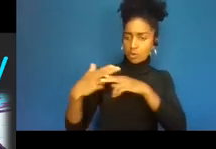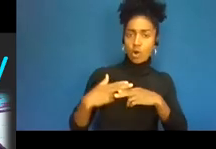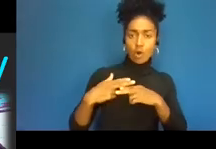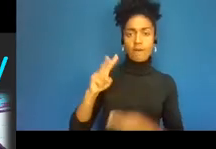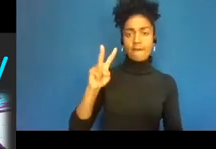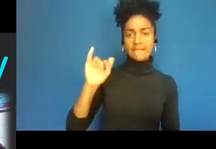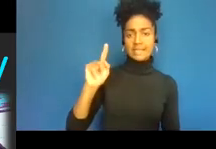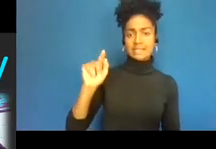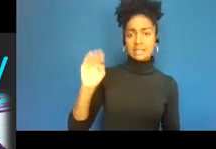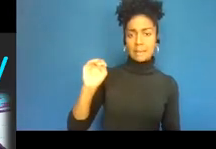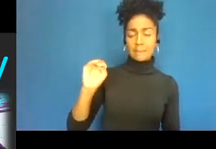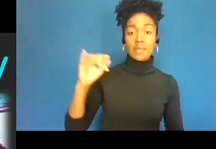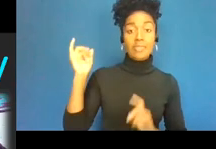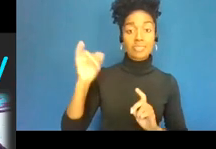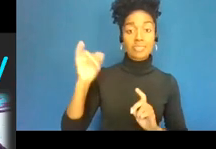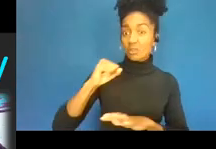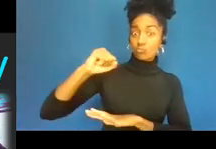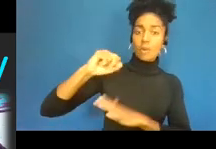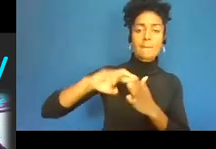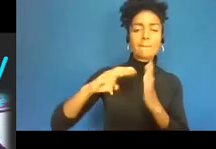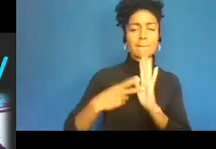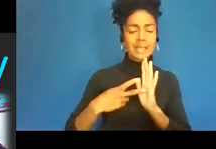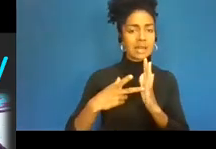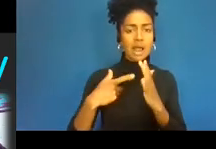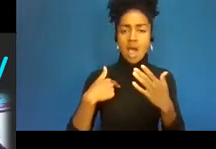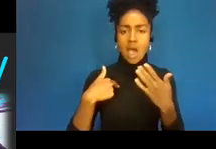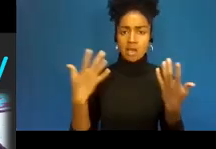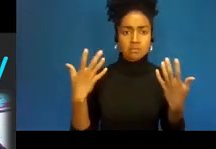to claim a sense of agency in opposition to hegemony.